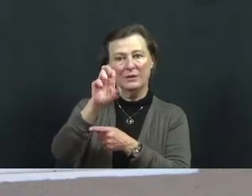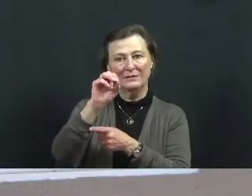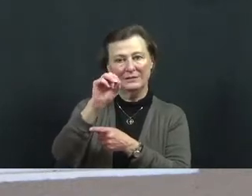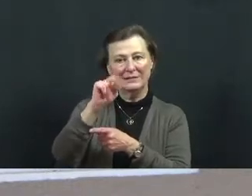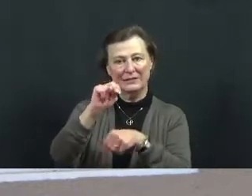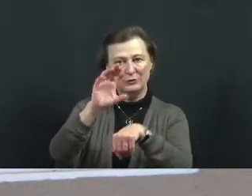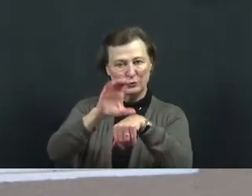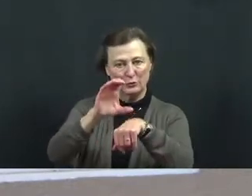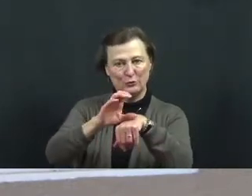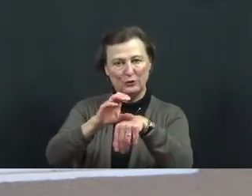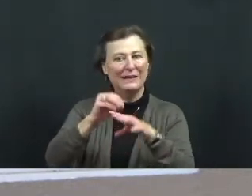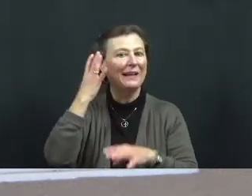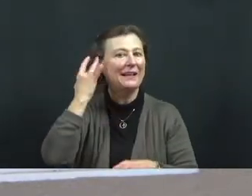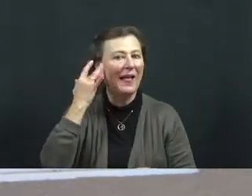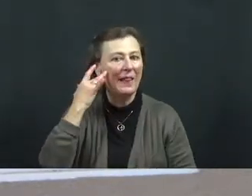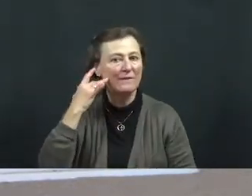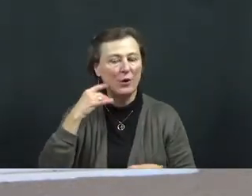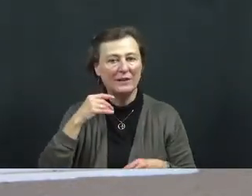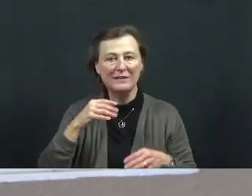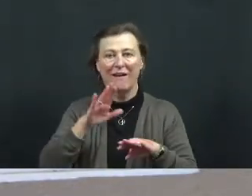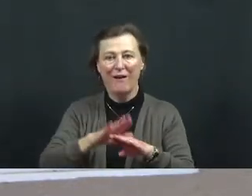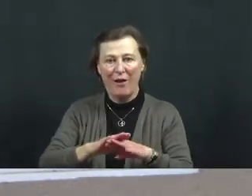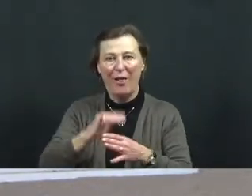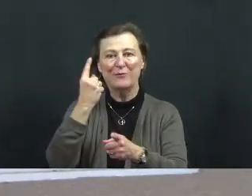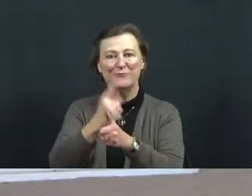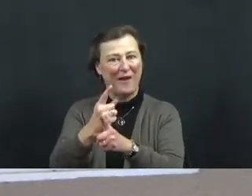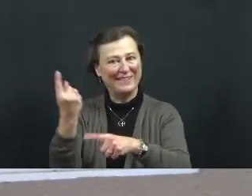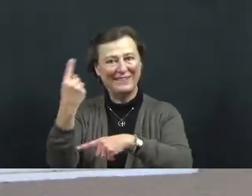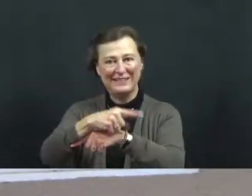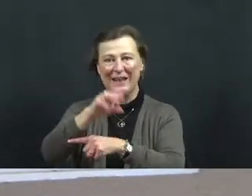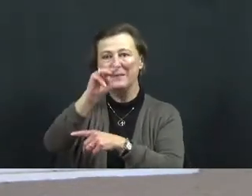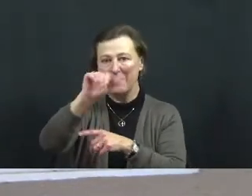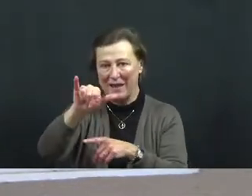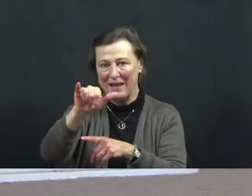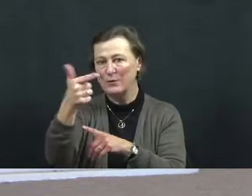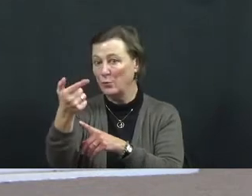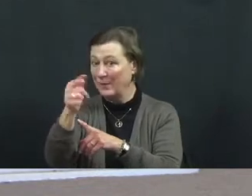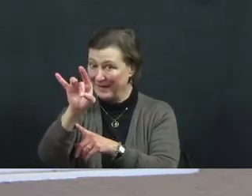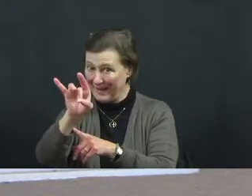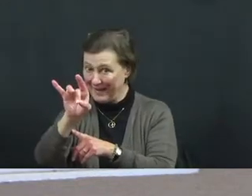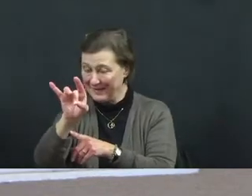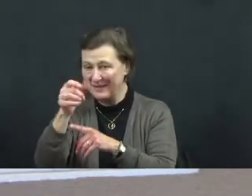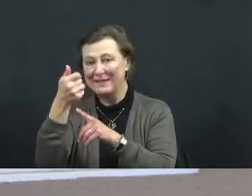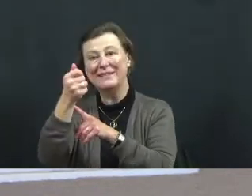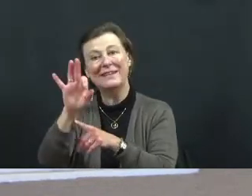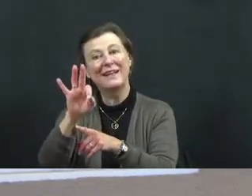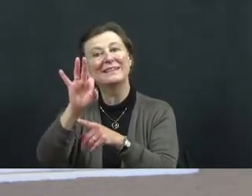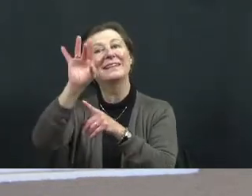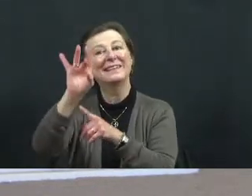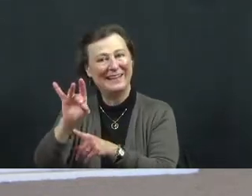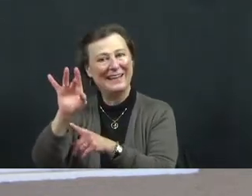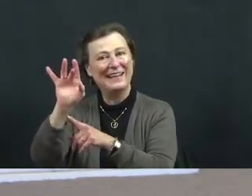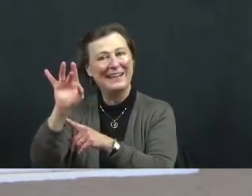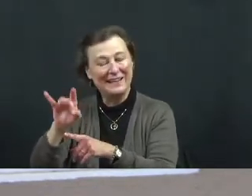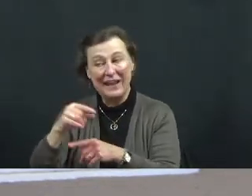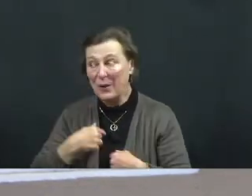California on the appointed day, May the 28th, 1988. And, where we surprised.